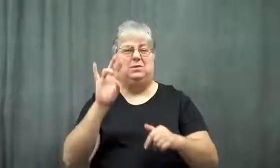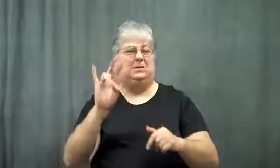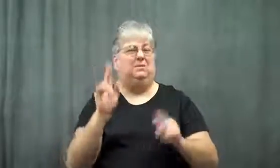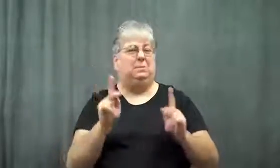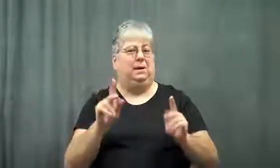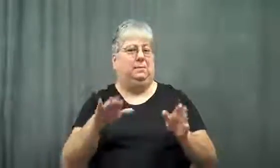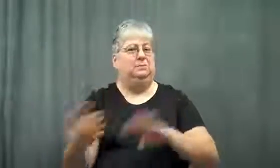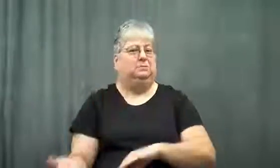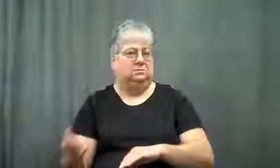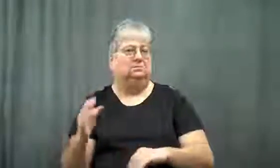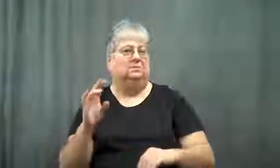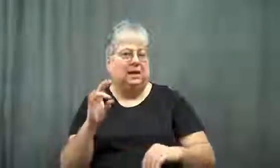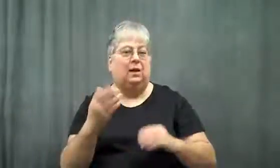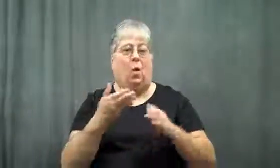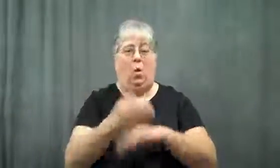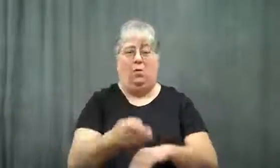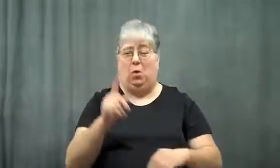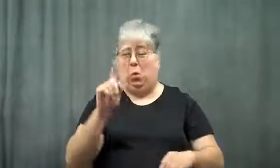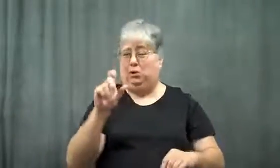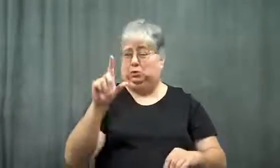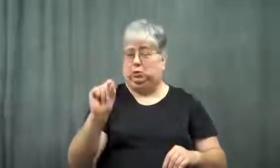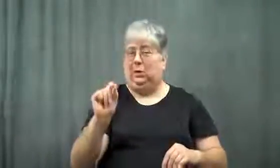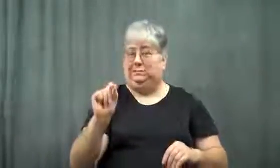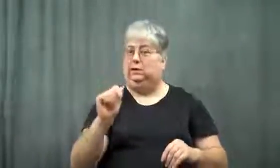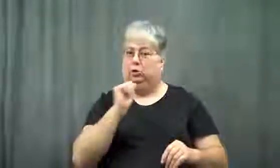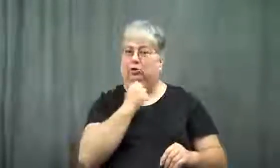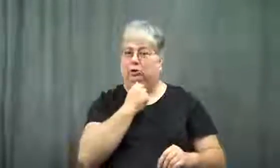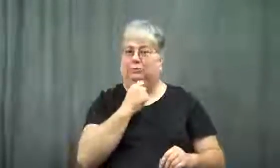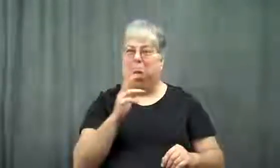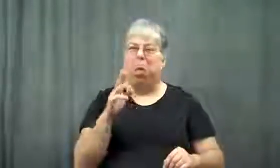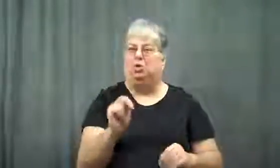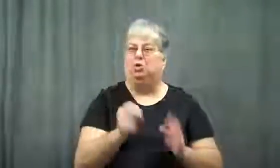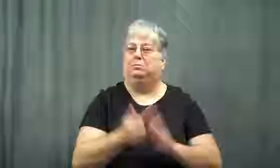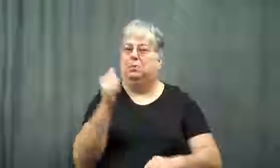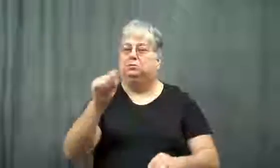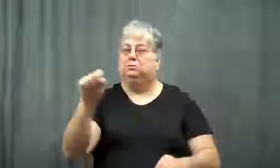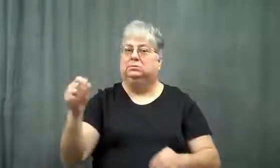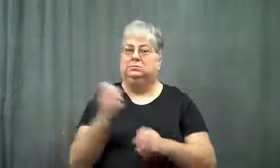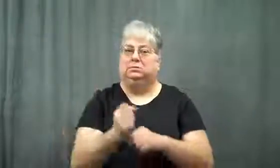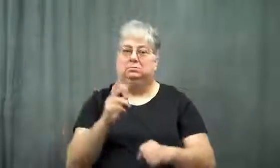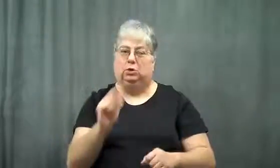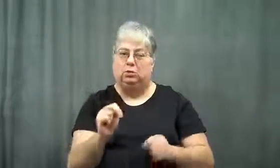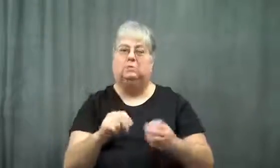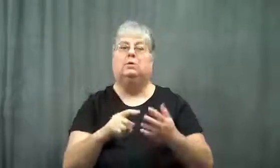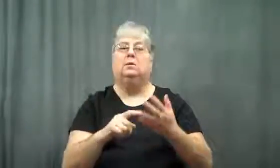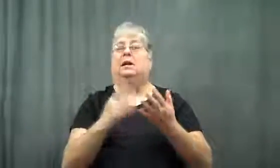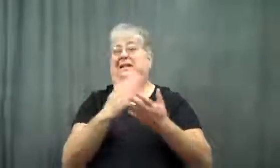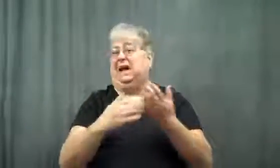7 people died and over 120 people have been hurt, mostly with burns.